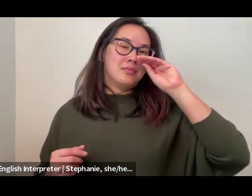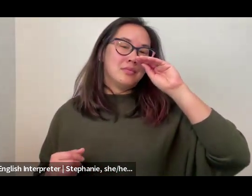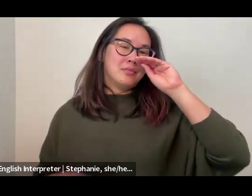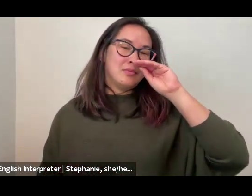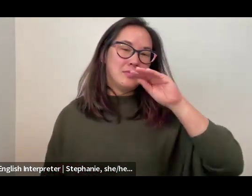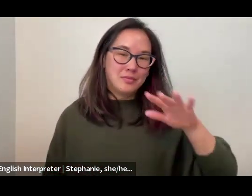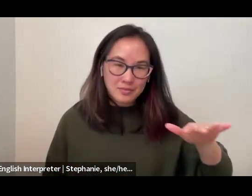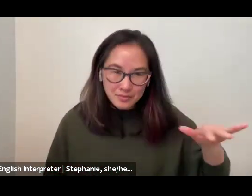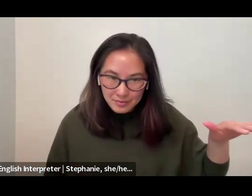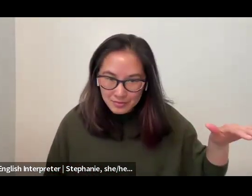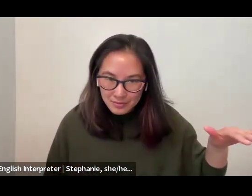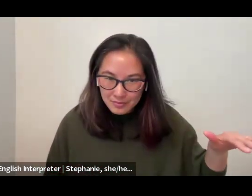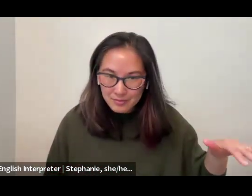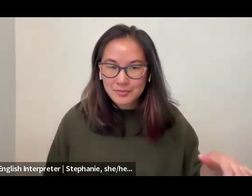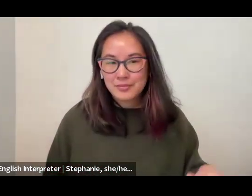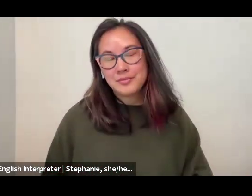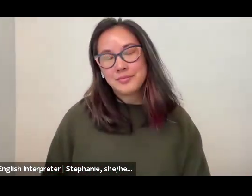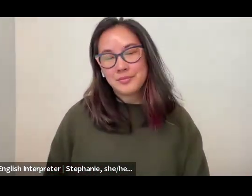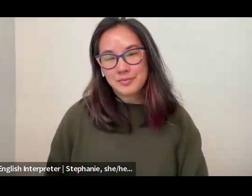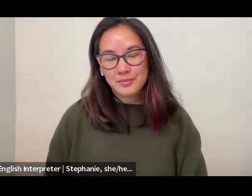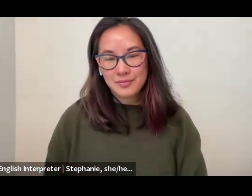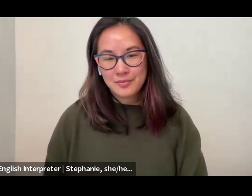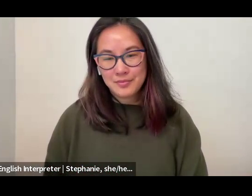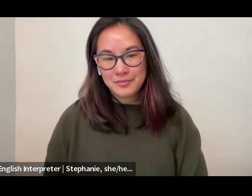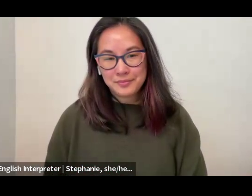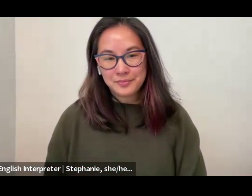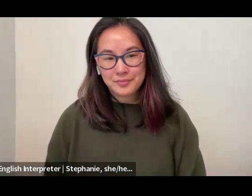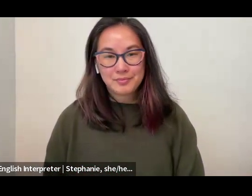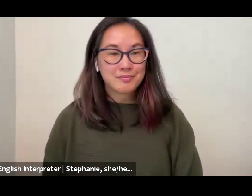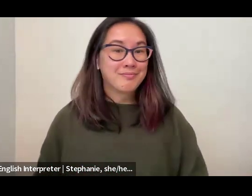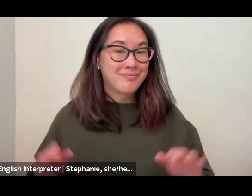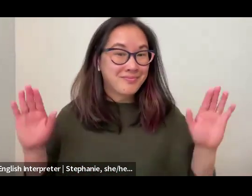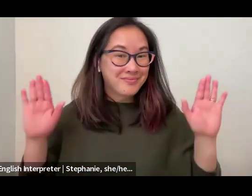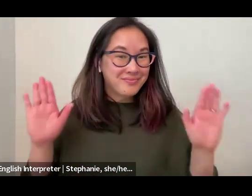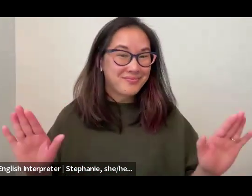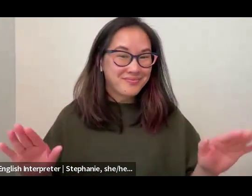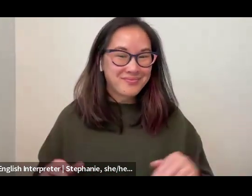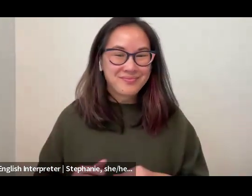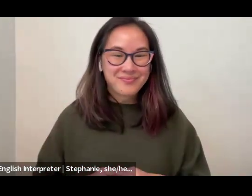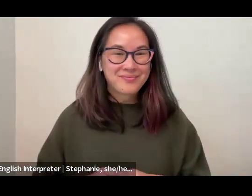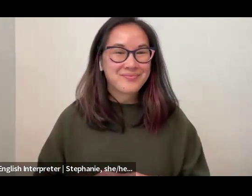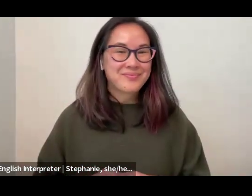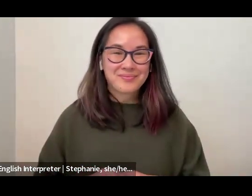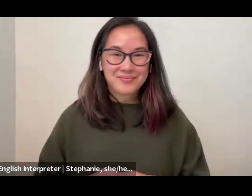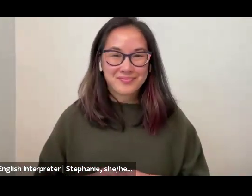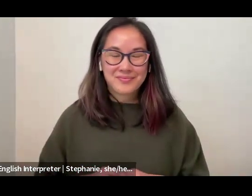Exhale, curl. Sensational. Let's finish off with some wrist circles.